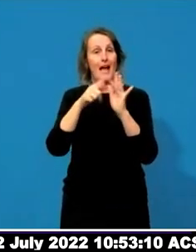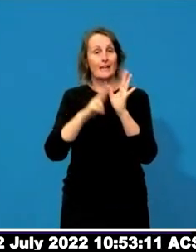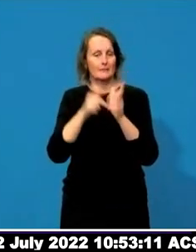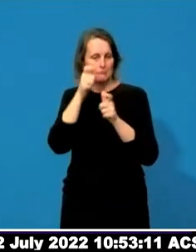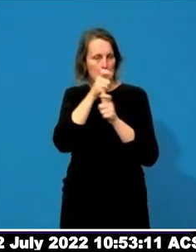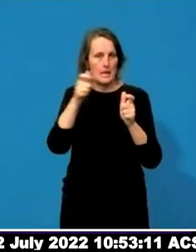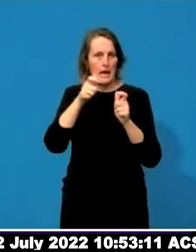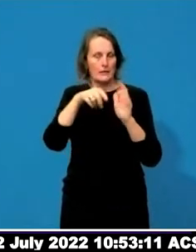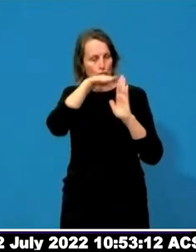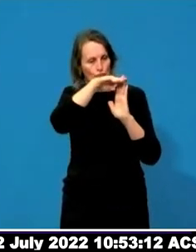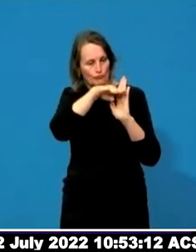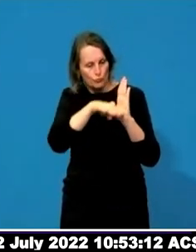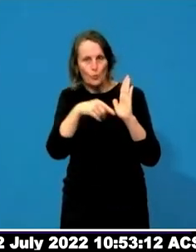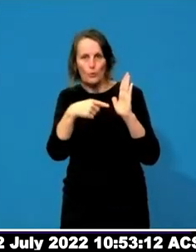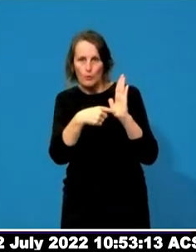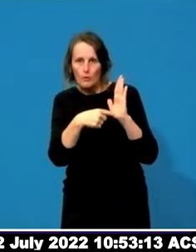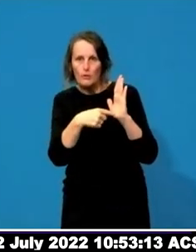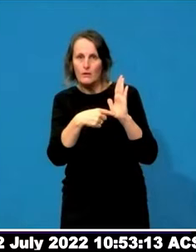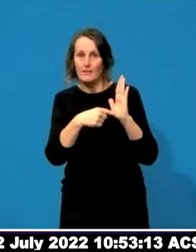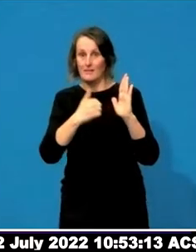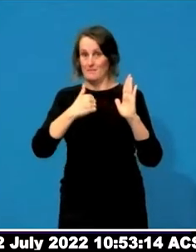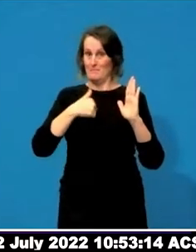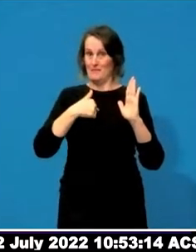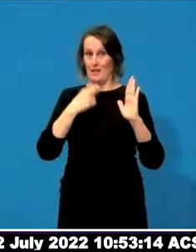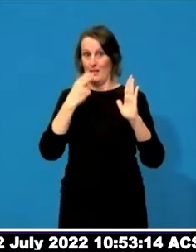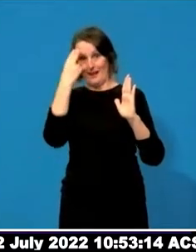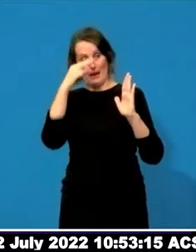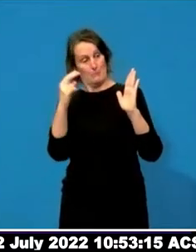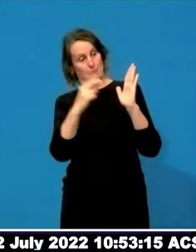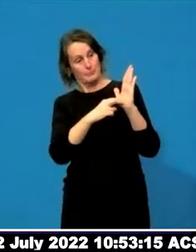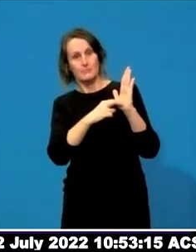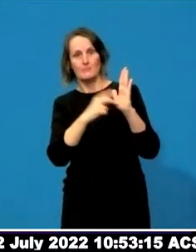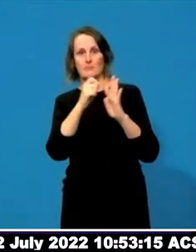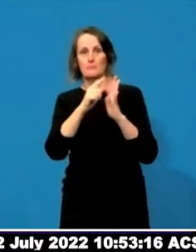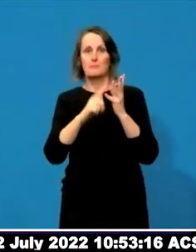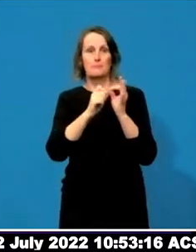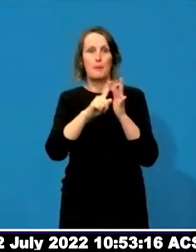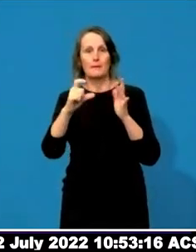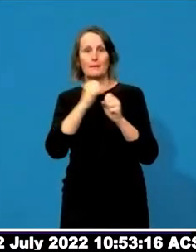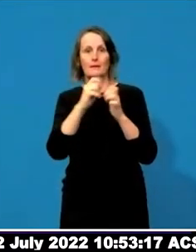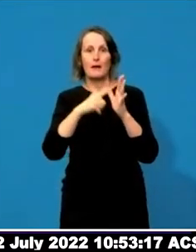It's a role I take very seriously and - and that I have a responsibility